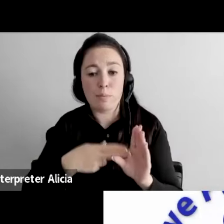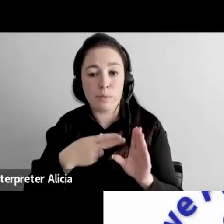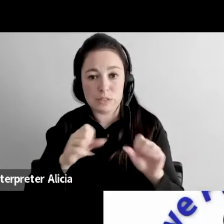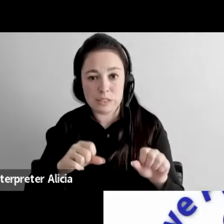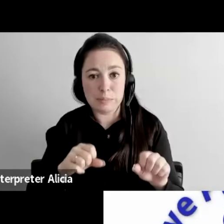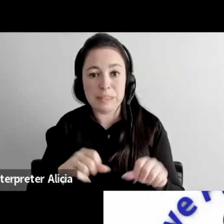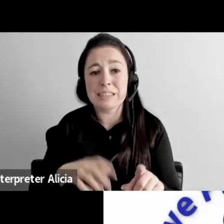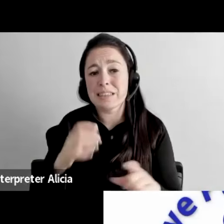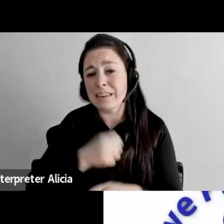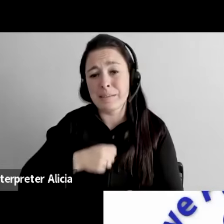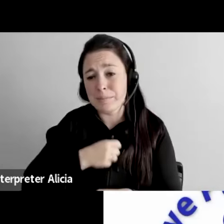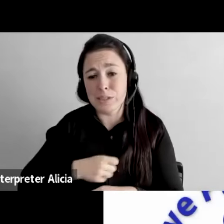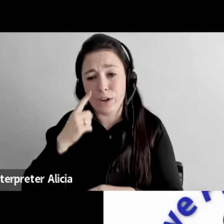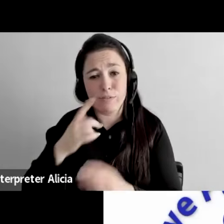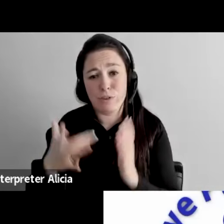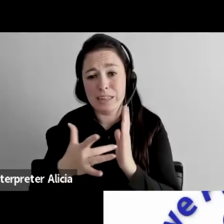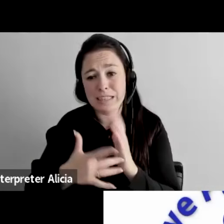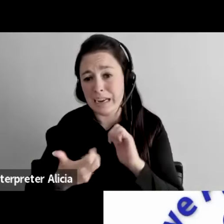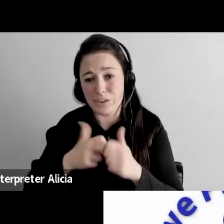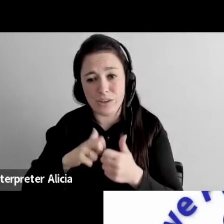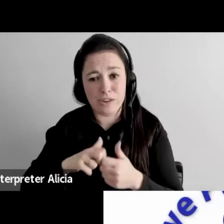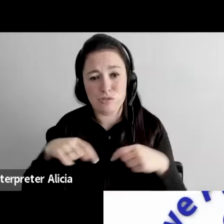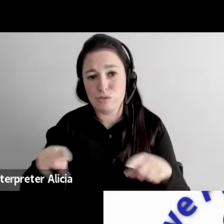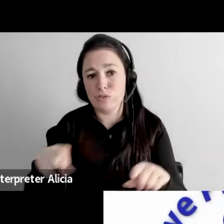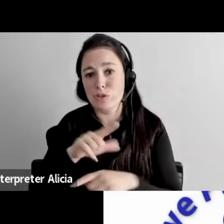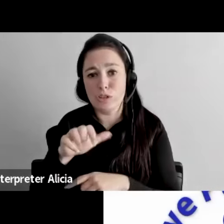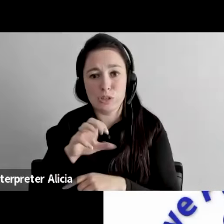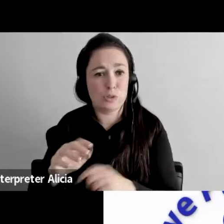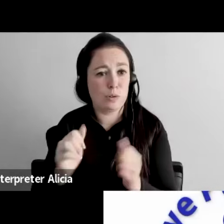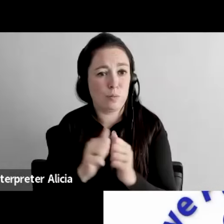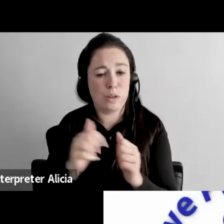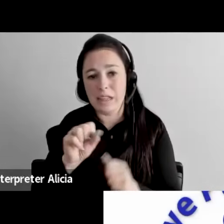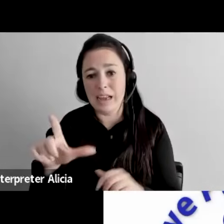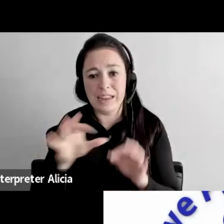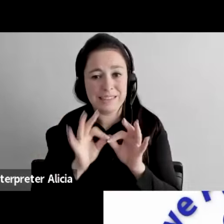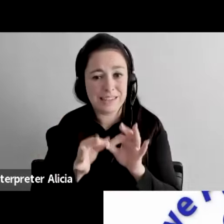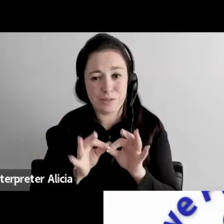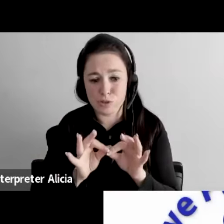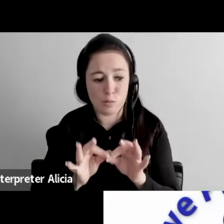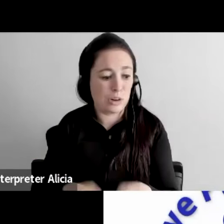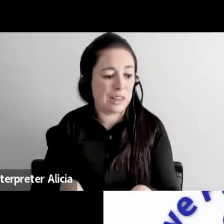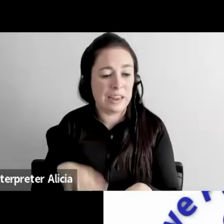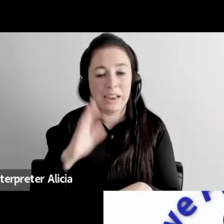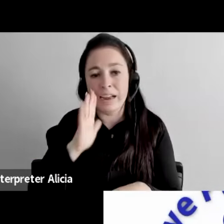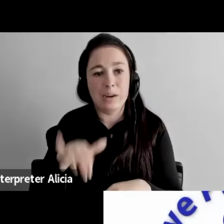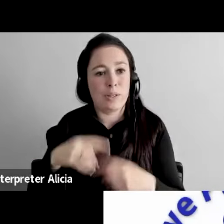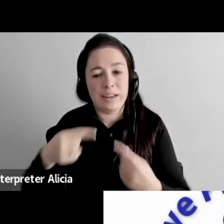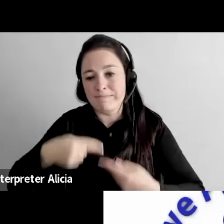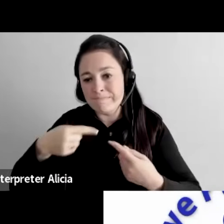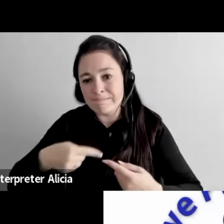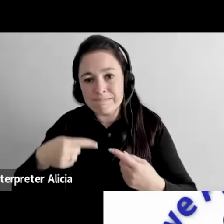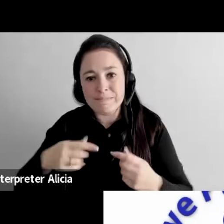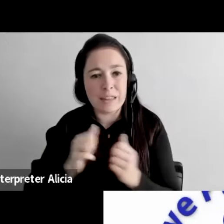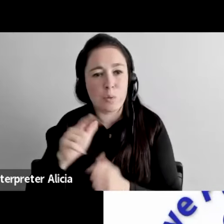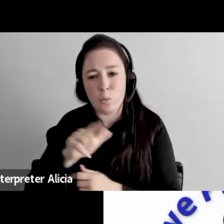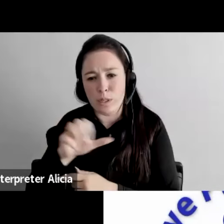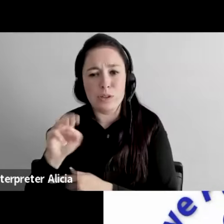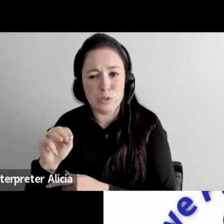for the technical issue with Zoom and ASL. It's a problem on Zoom's end, and we are working to find a